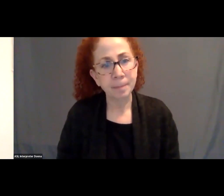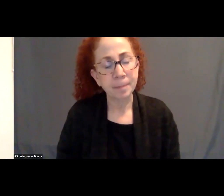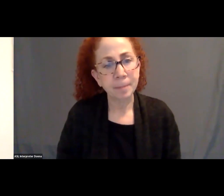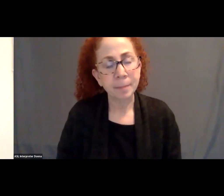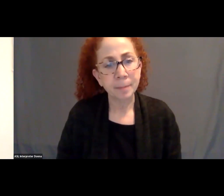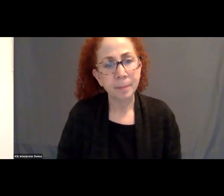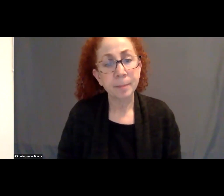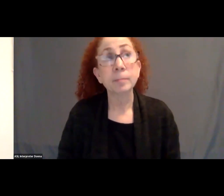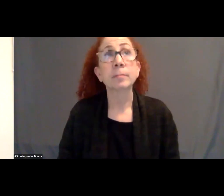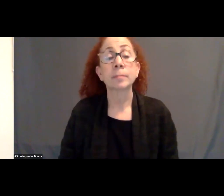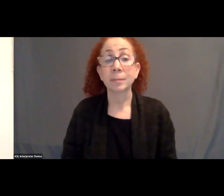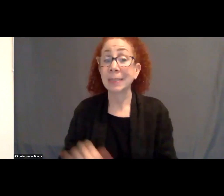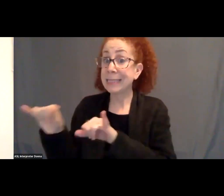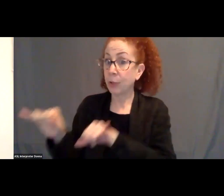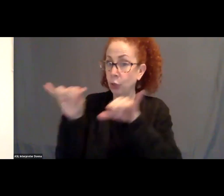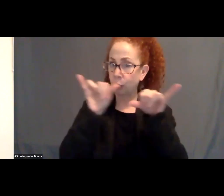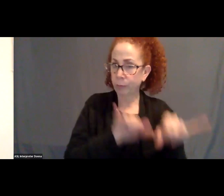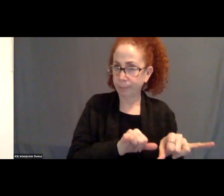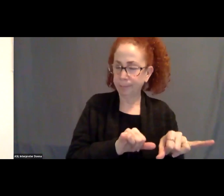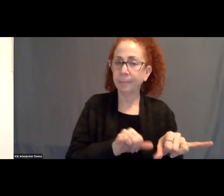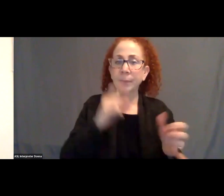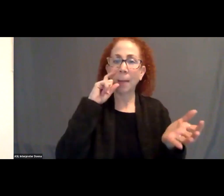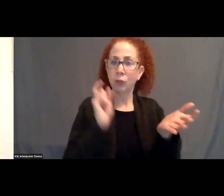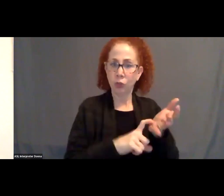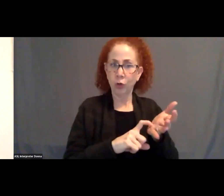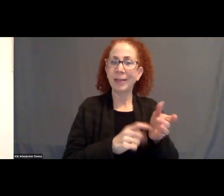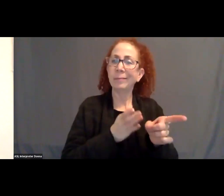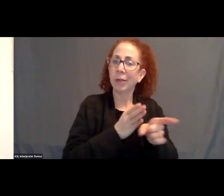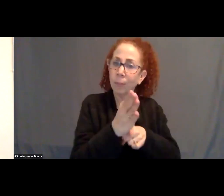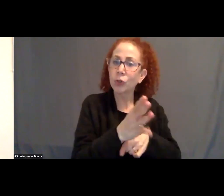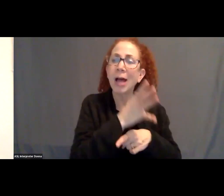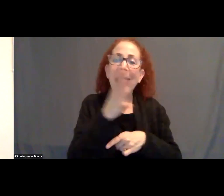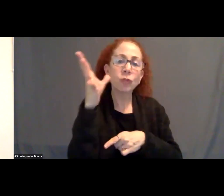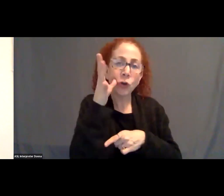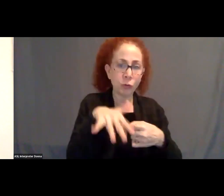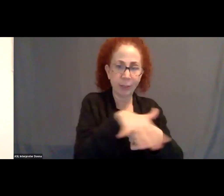Similar dynamics, as I said, were observed in the commercial agriculture sector.